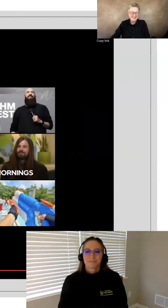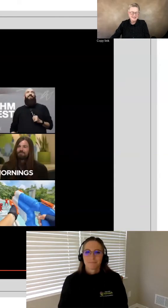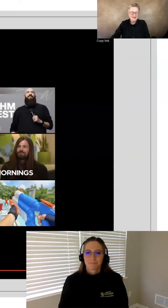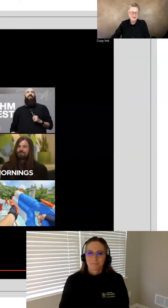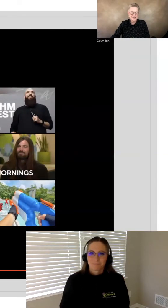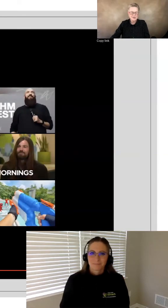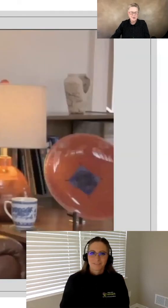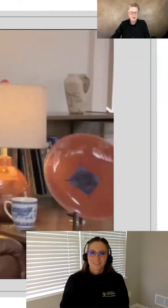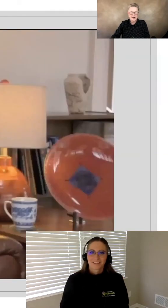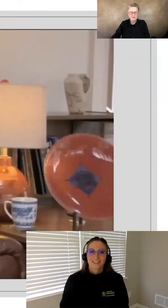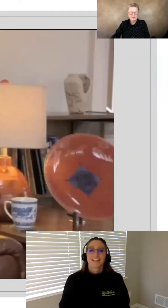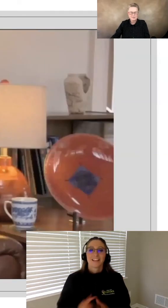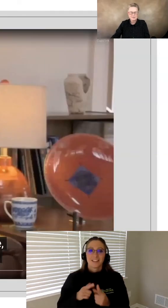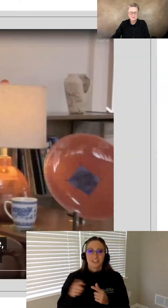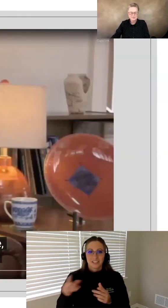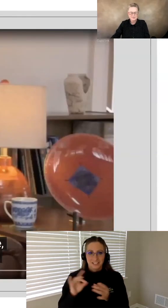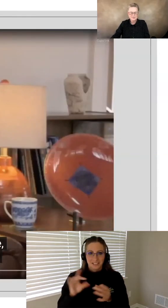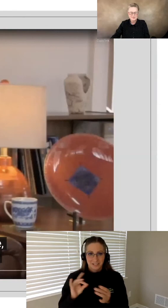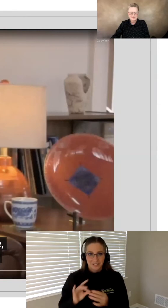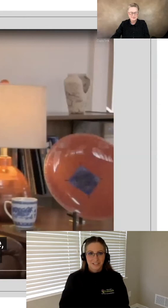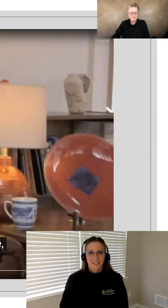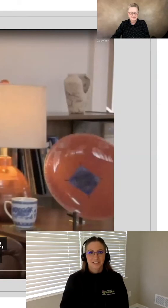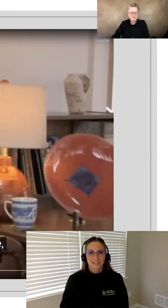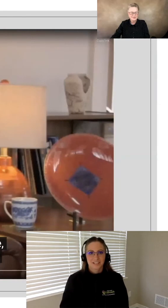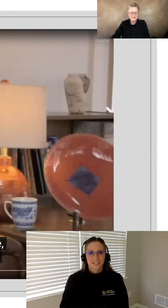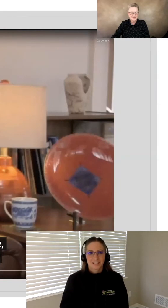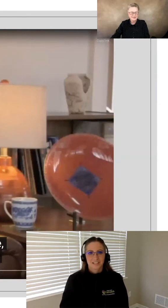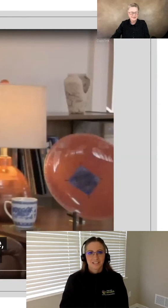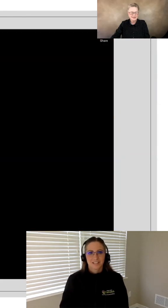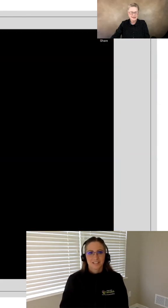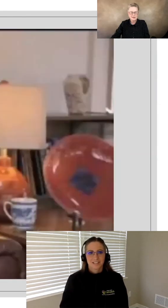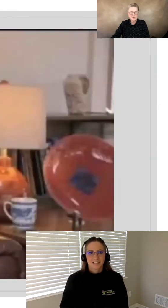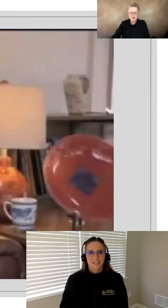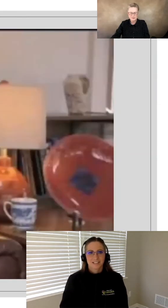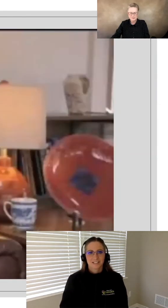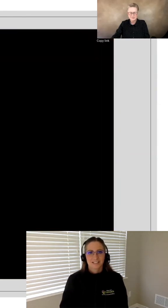(then she tells this story .. . next story)